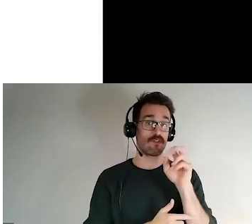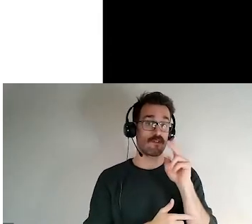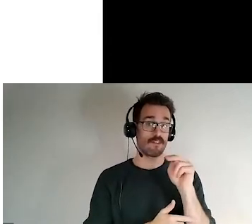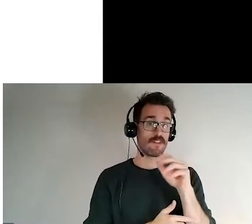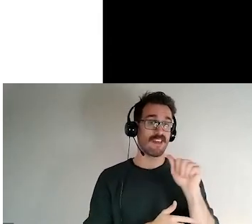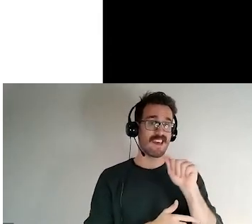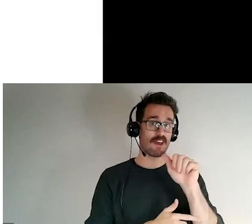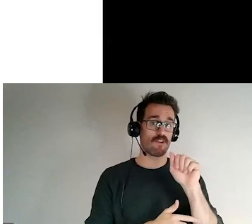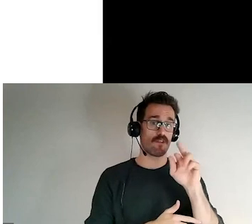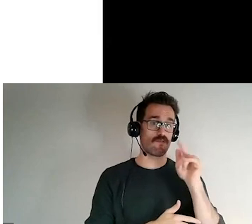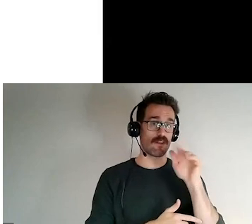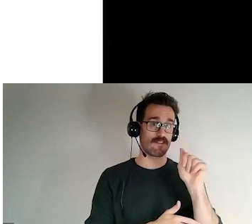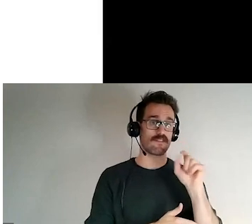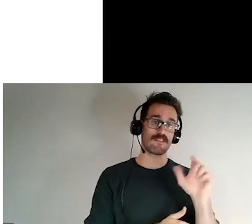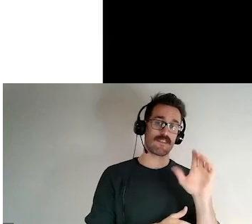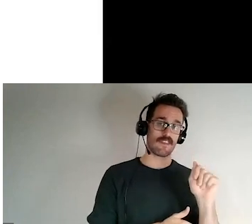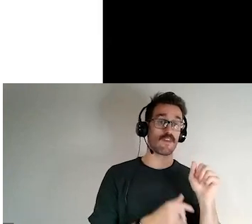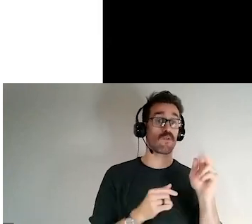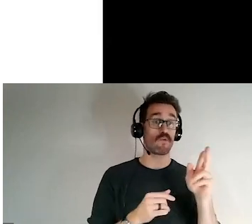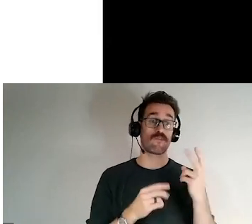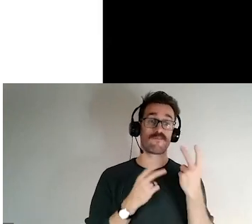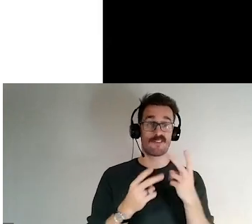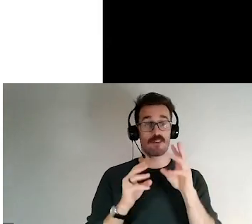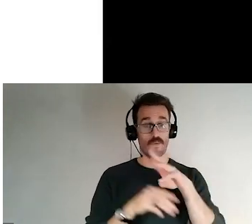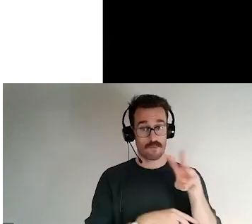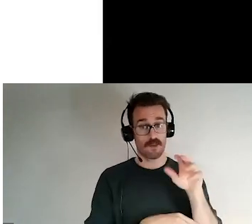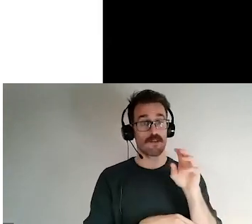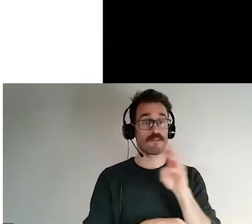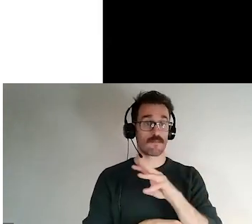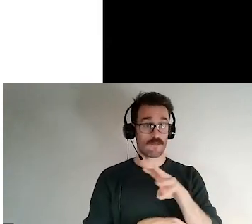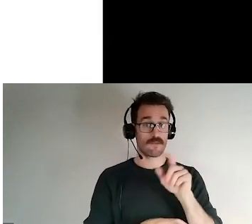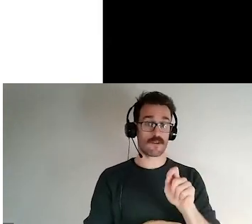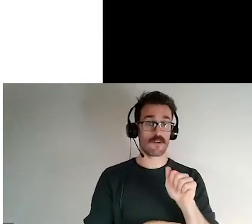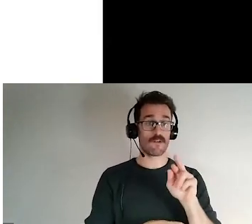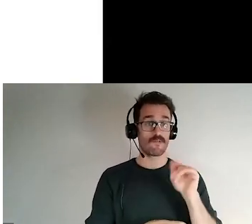or you can visit the Arthritis Society website at arthritis.ca or call our toll-free info line at